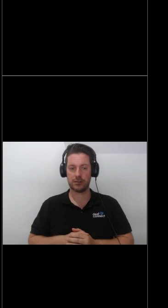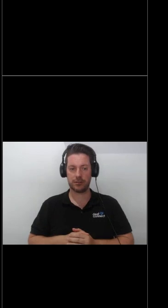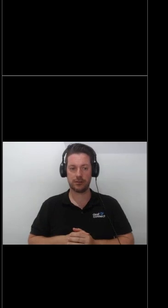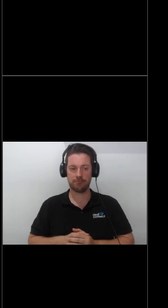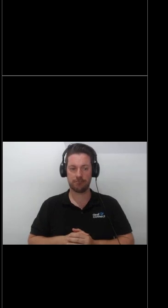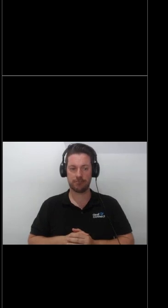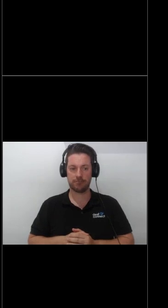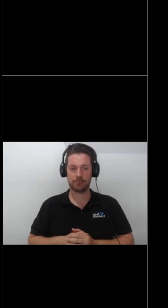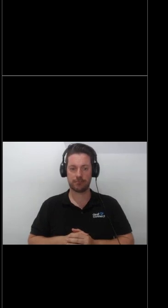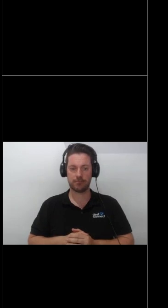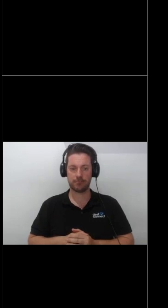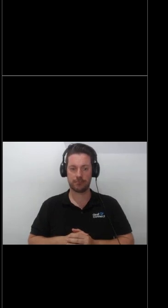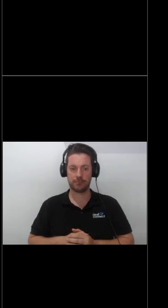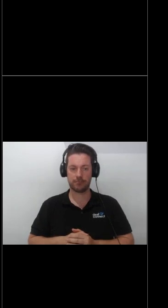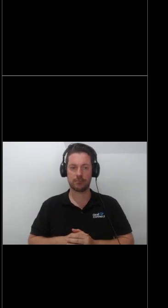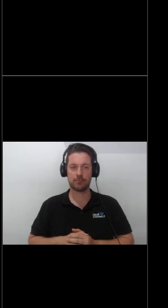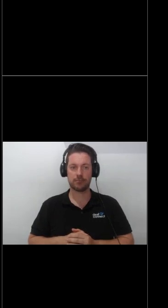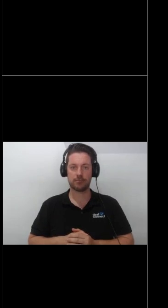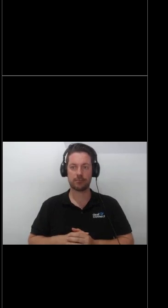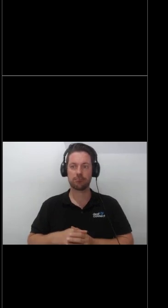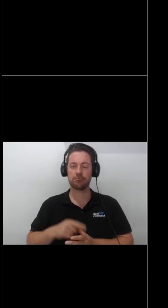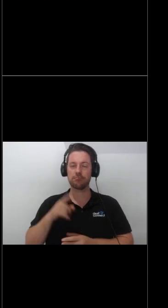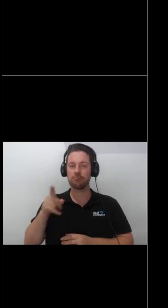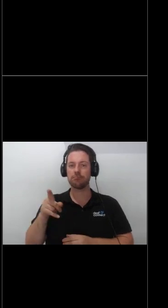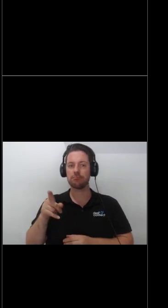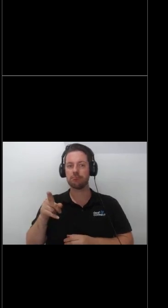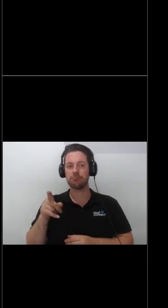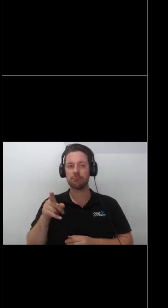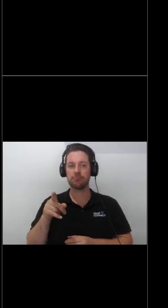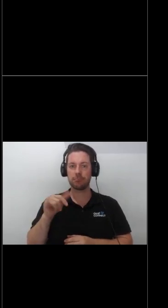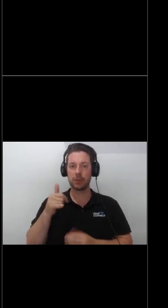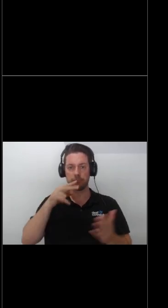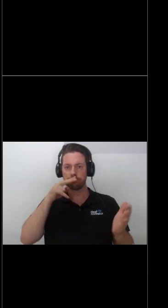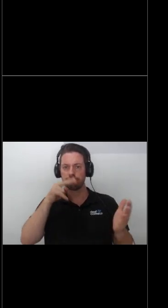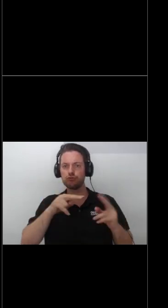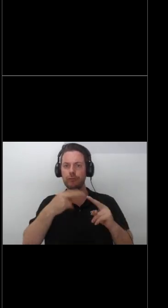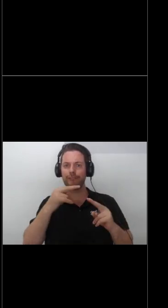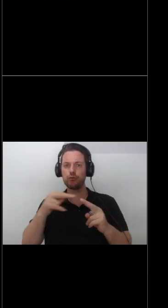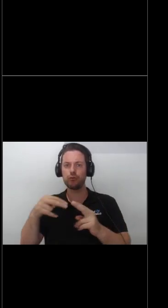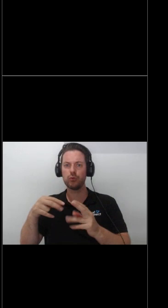And for whatever reason, they might think that it's appropriate to actually review the forensic order in three months